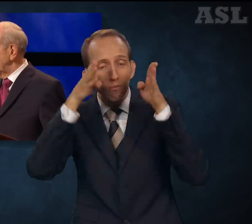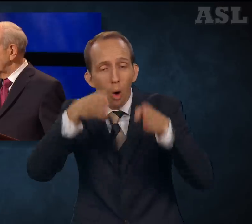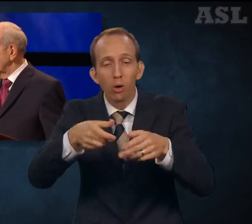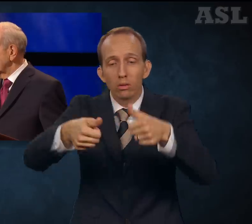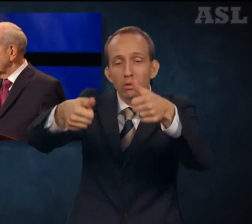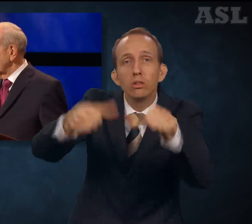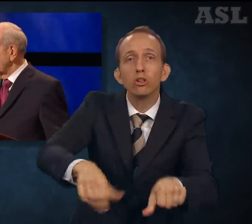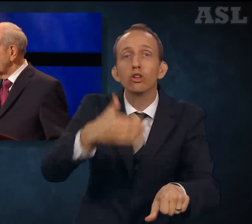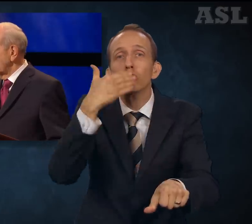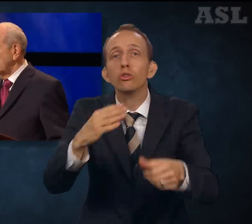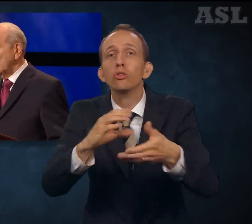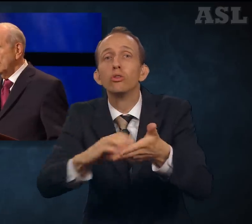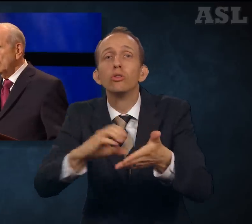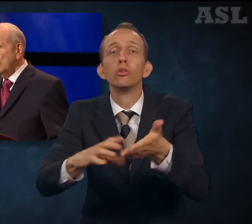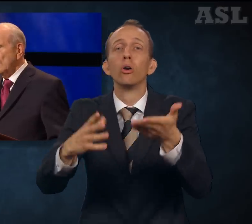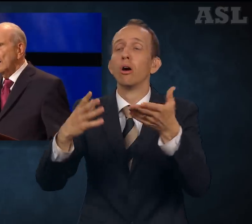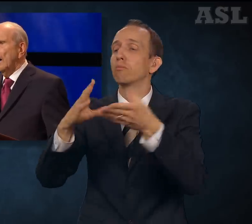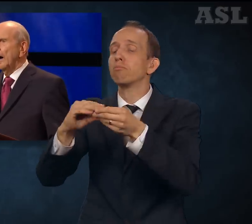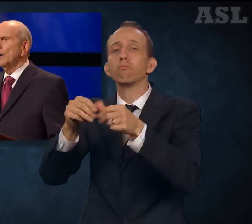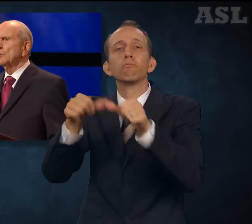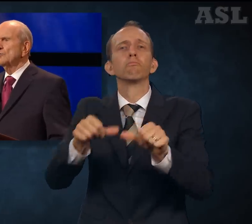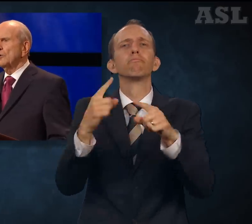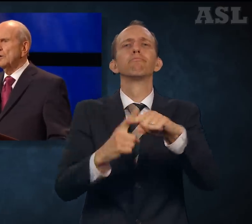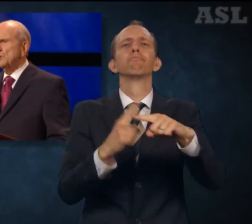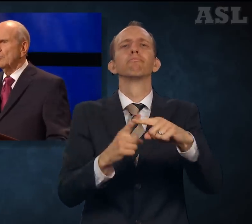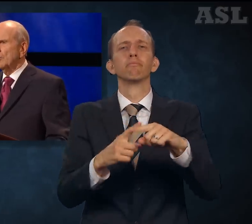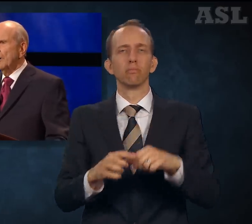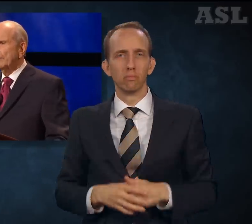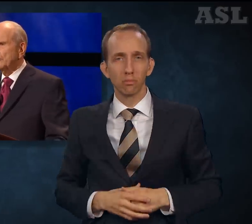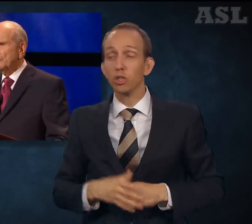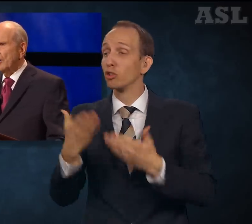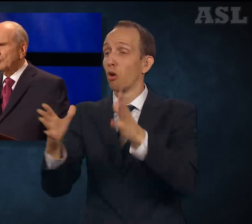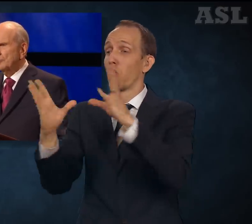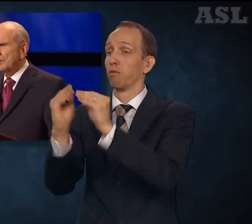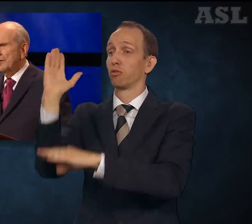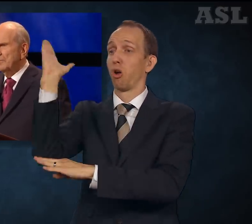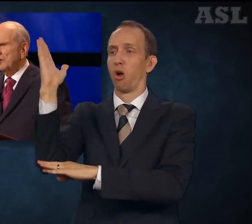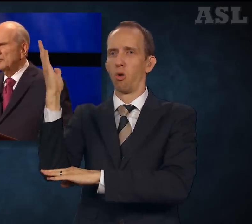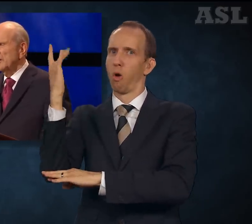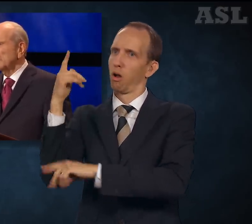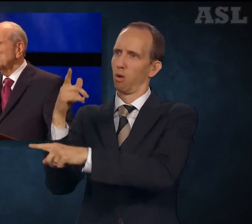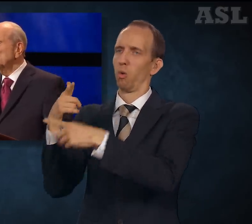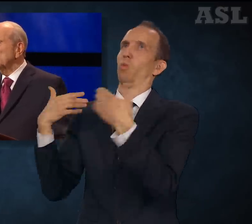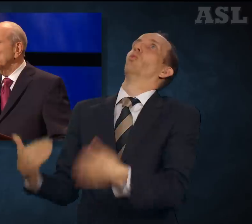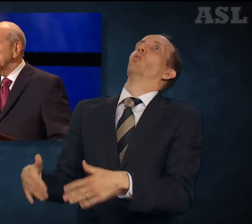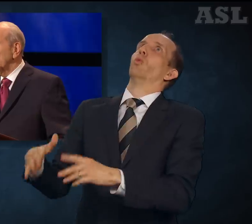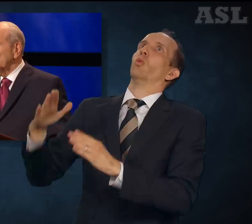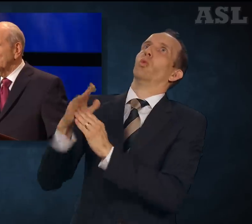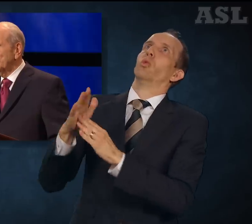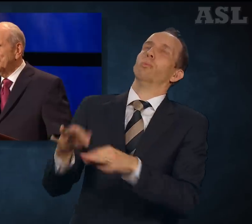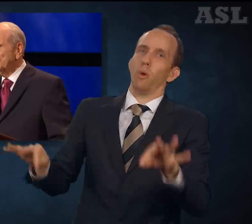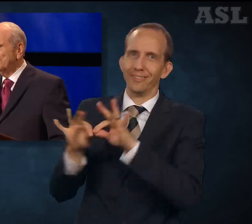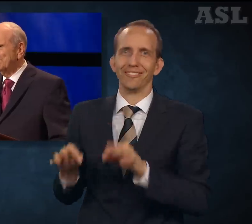MESSAGES ON SOCIAL MEDIA.